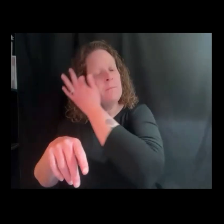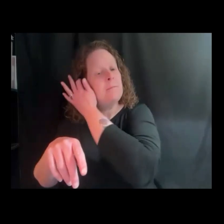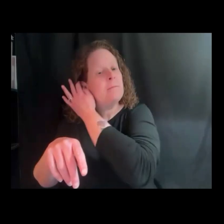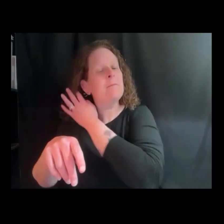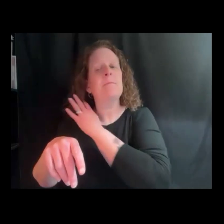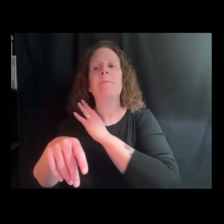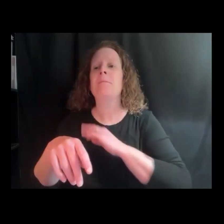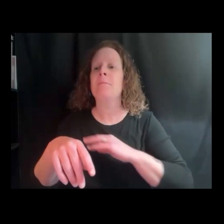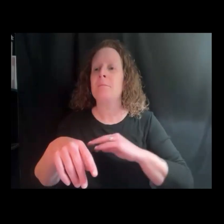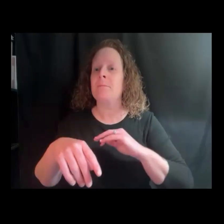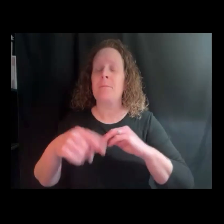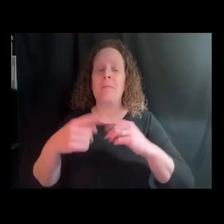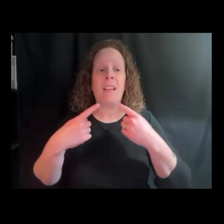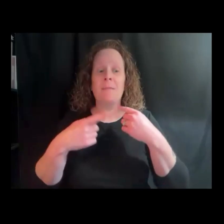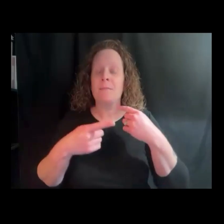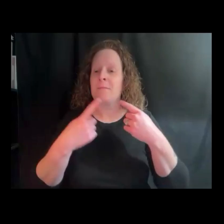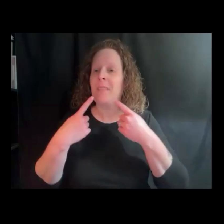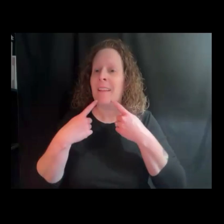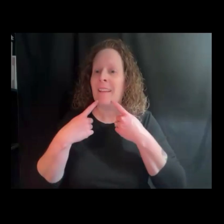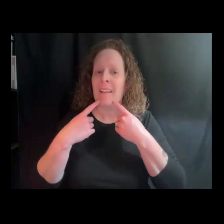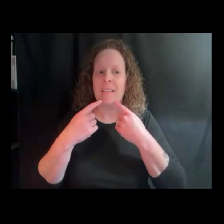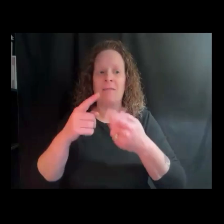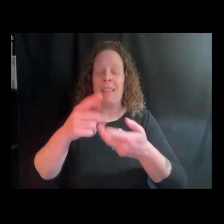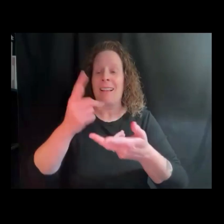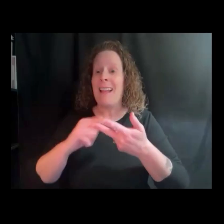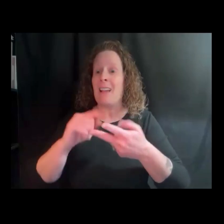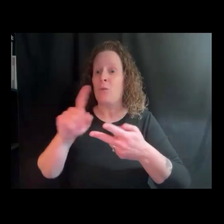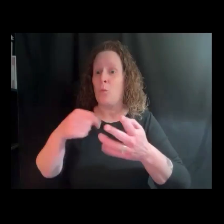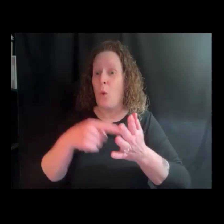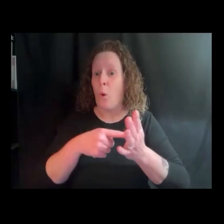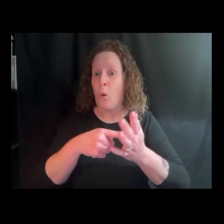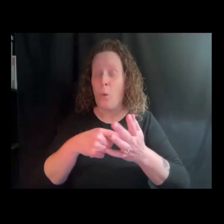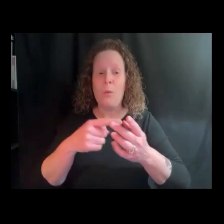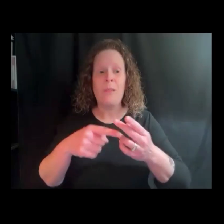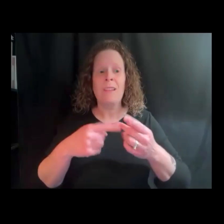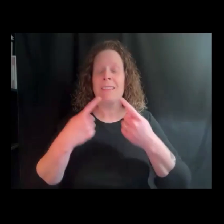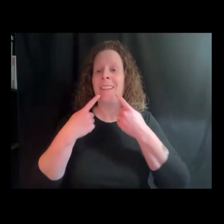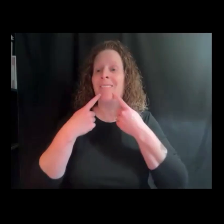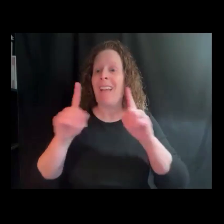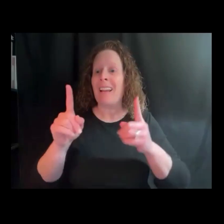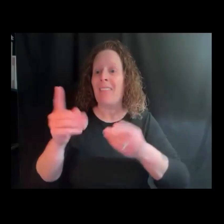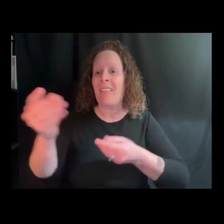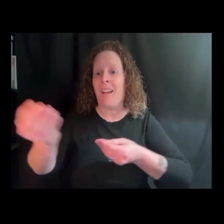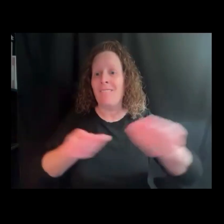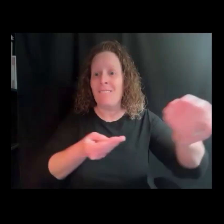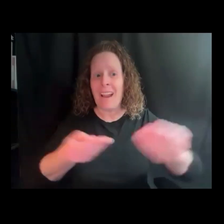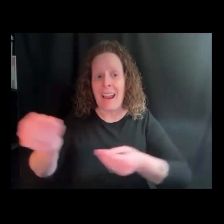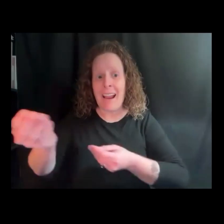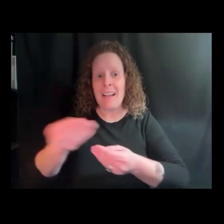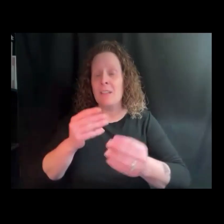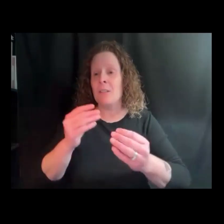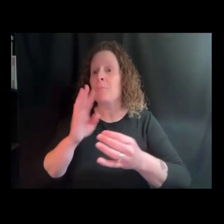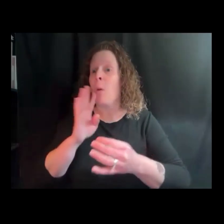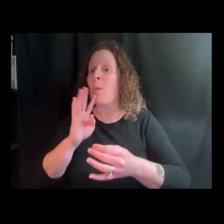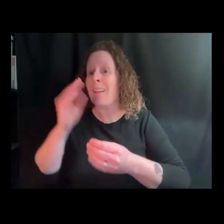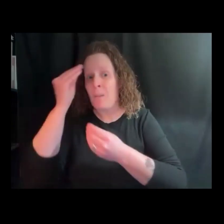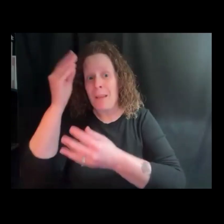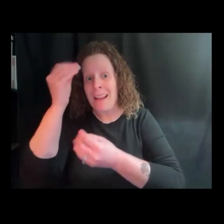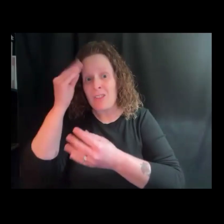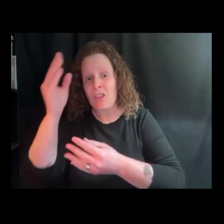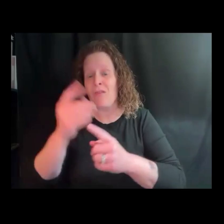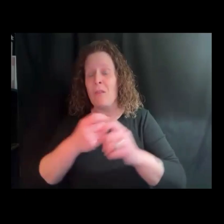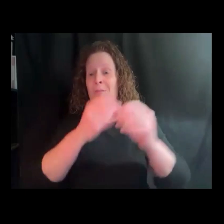that right? So the next role is successful